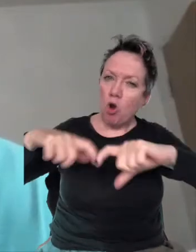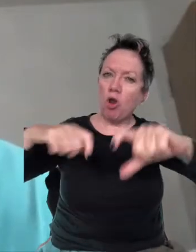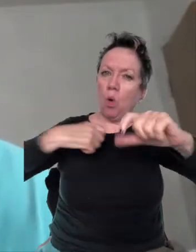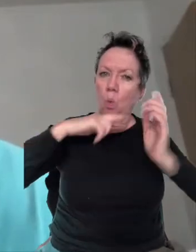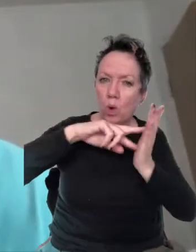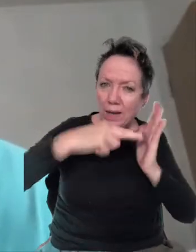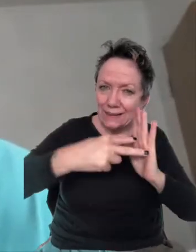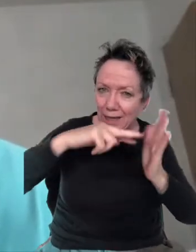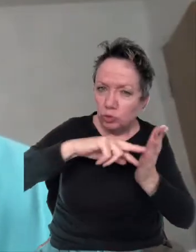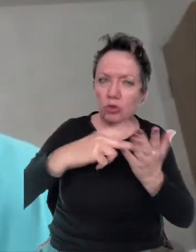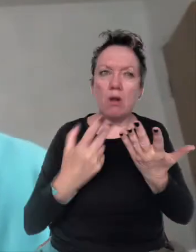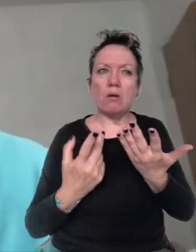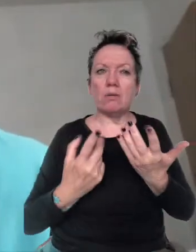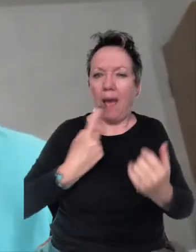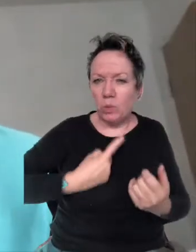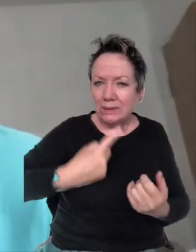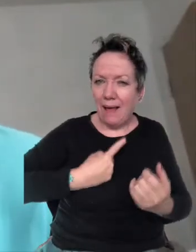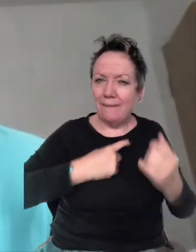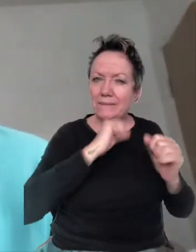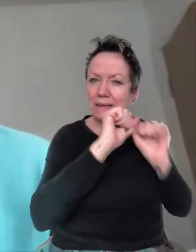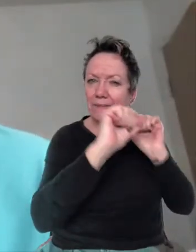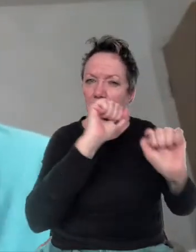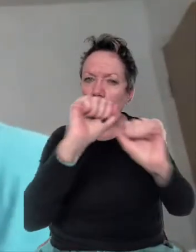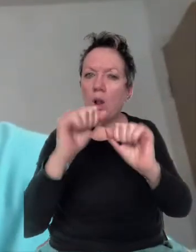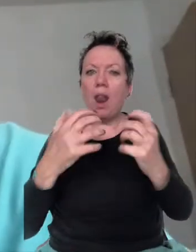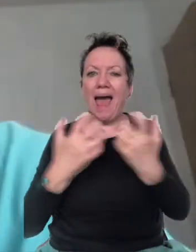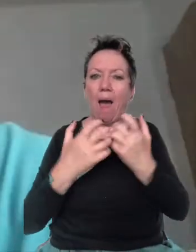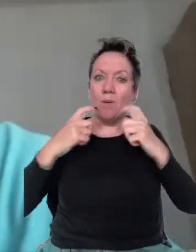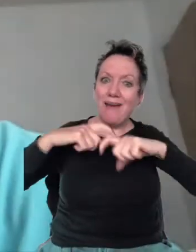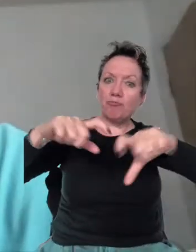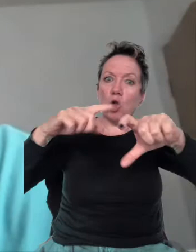um, to keep questioning what we're doing?